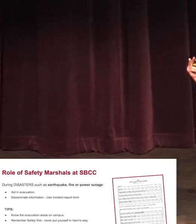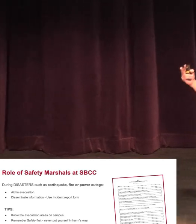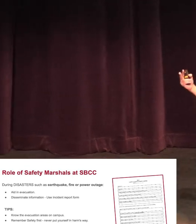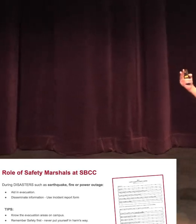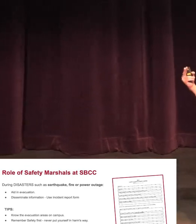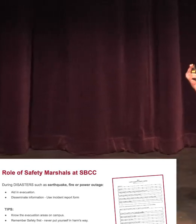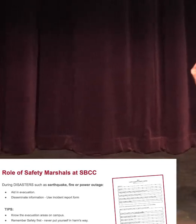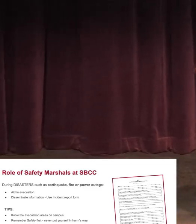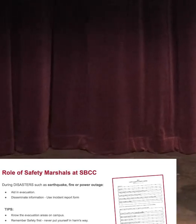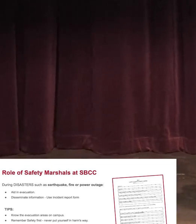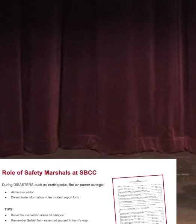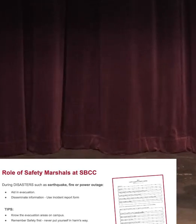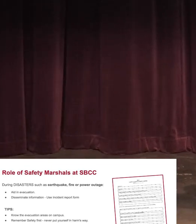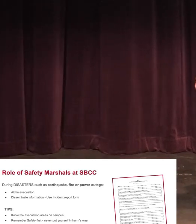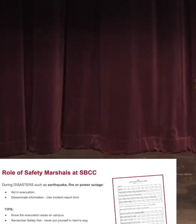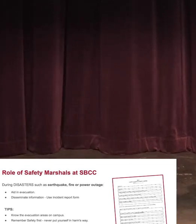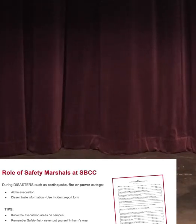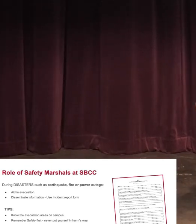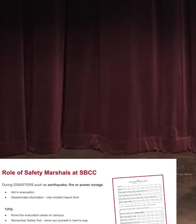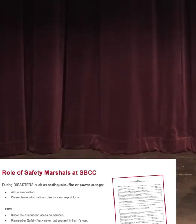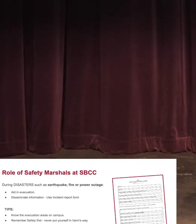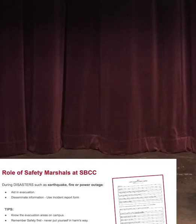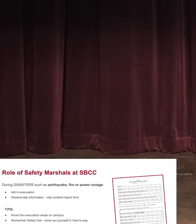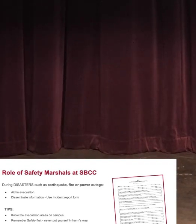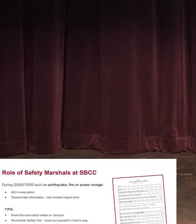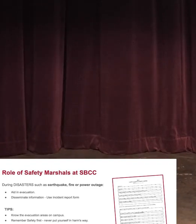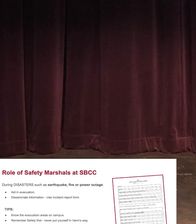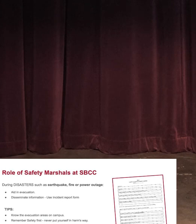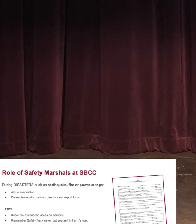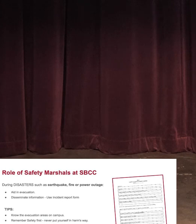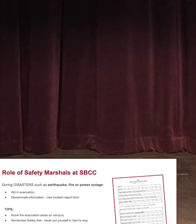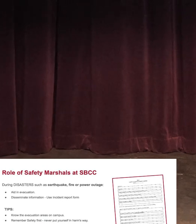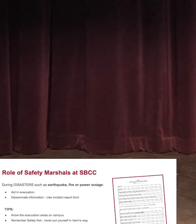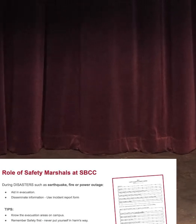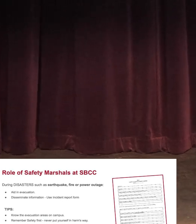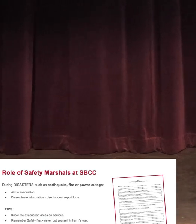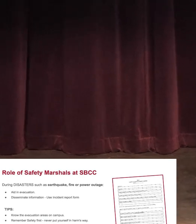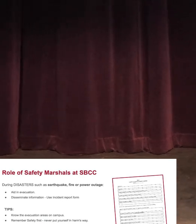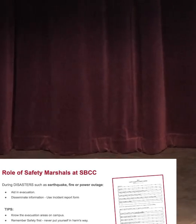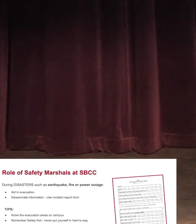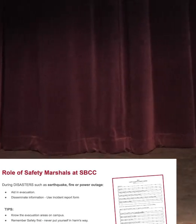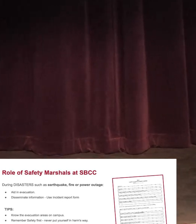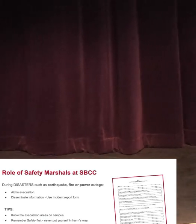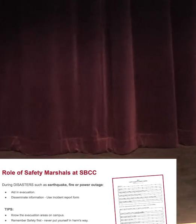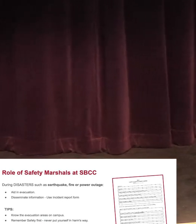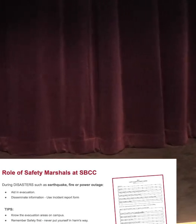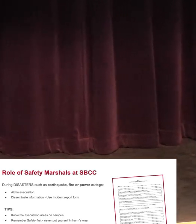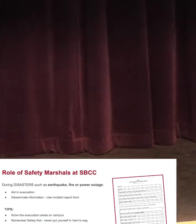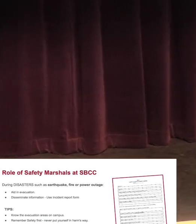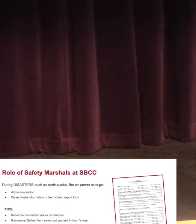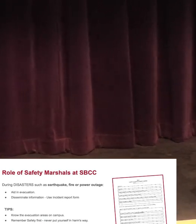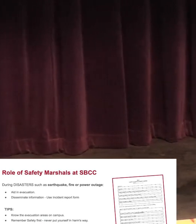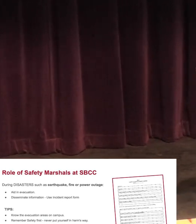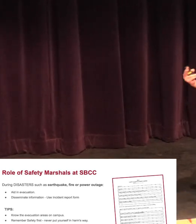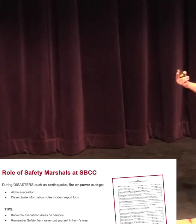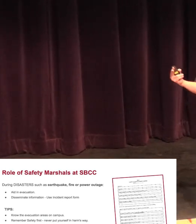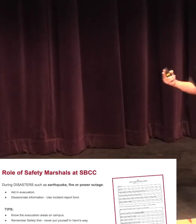not to put themselves into harm's way and in fact, they will only be assisting with we have a situation such as an